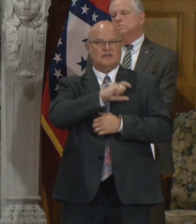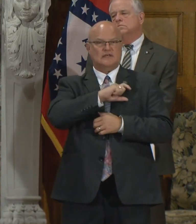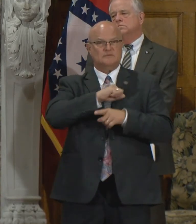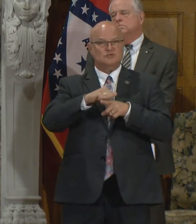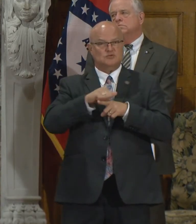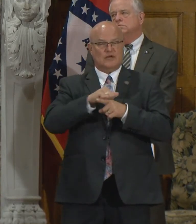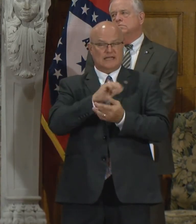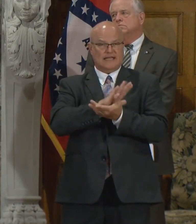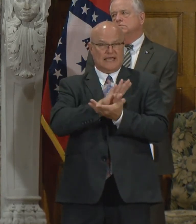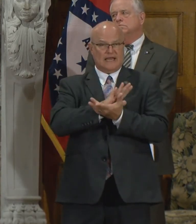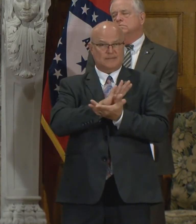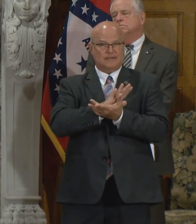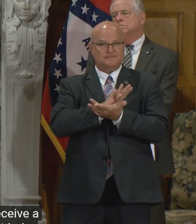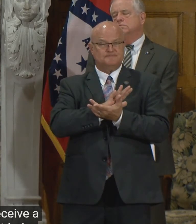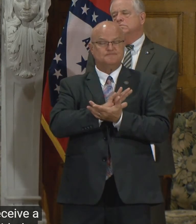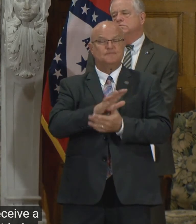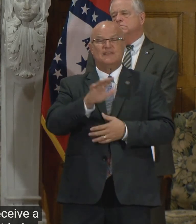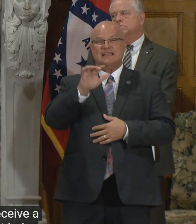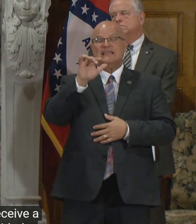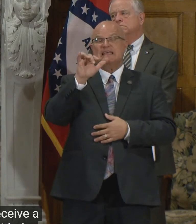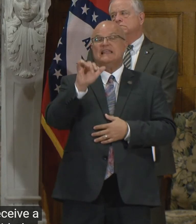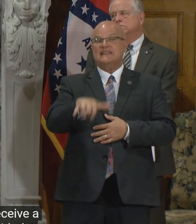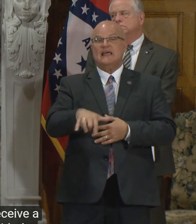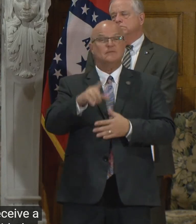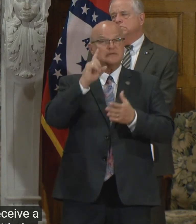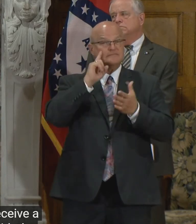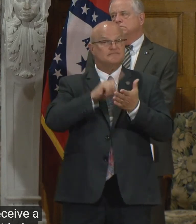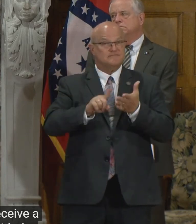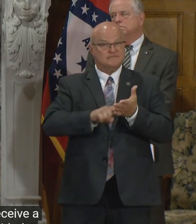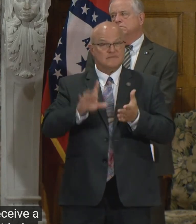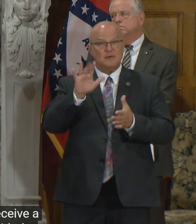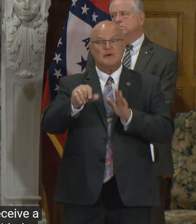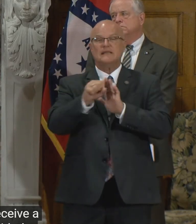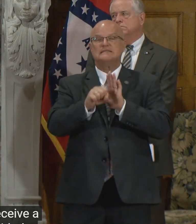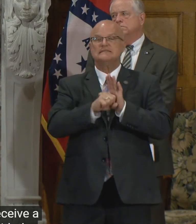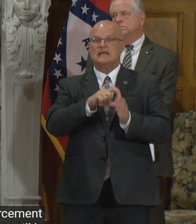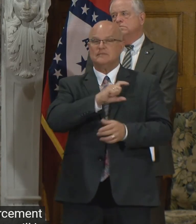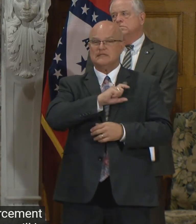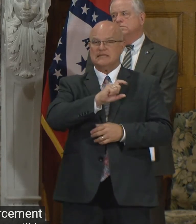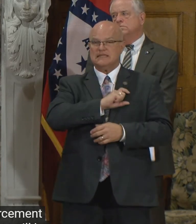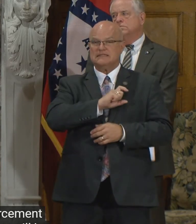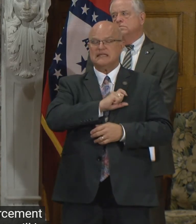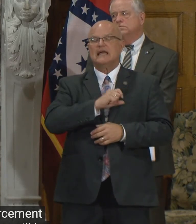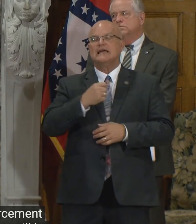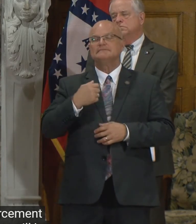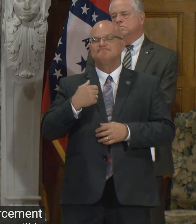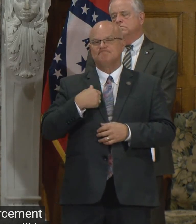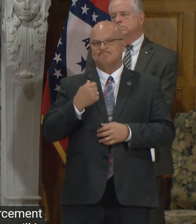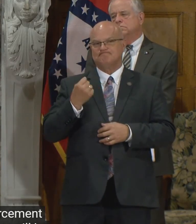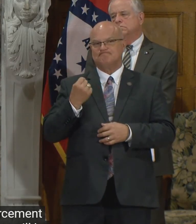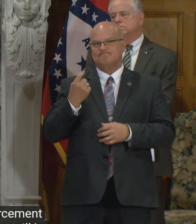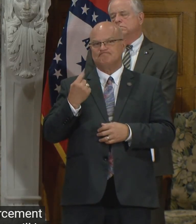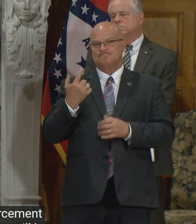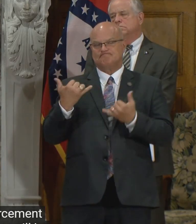Training Academy that will be investigated by the state police. I understand that the US attorney